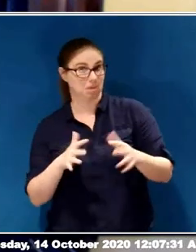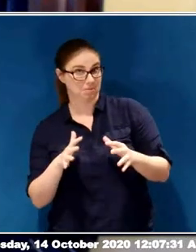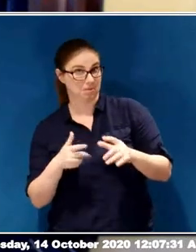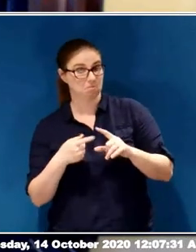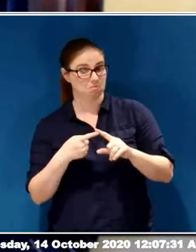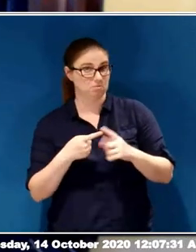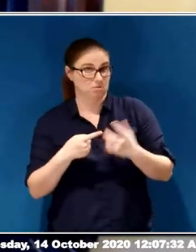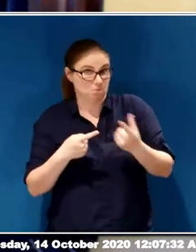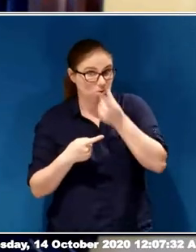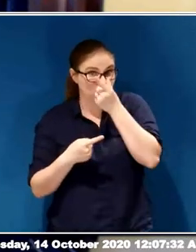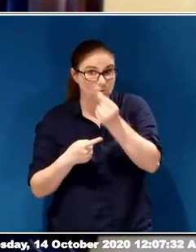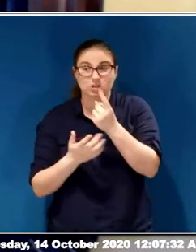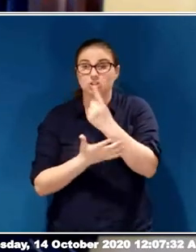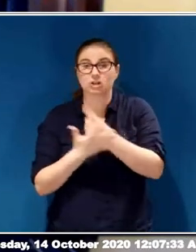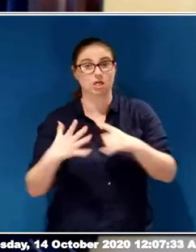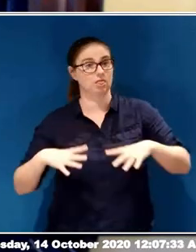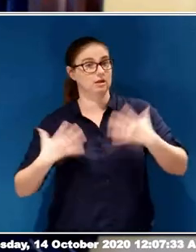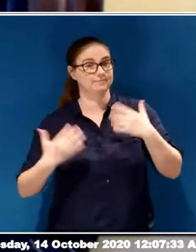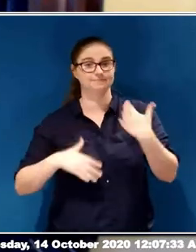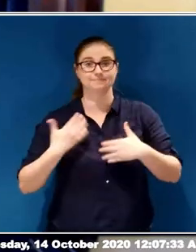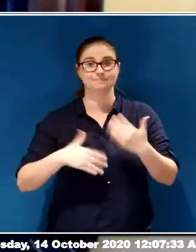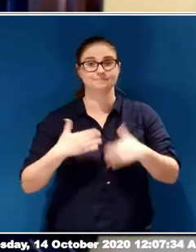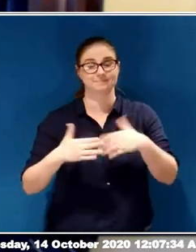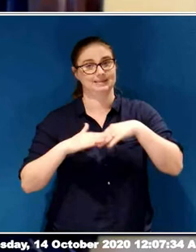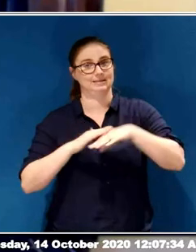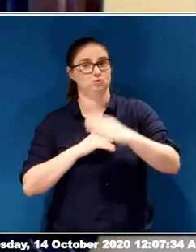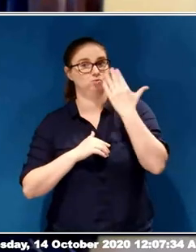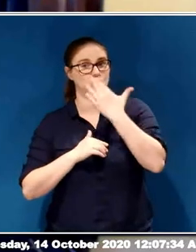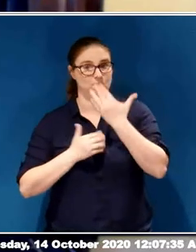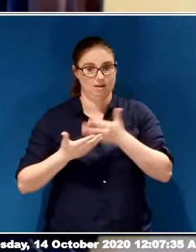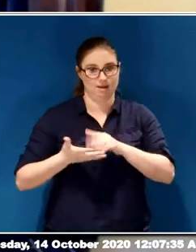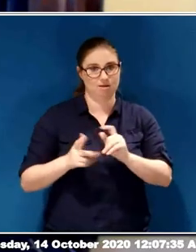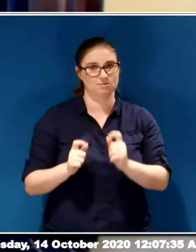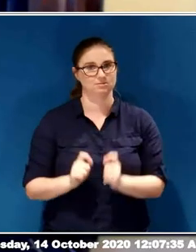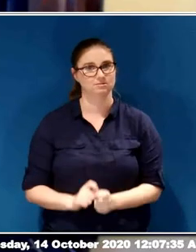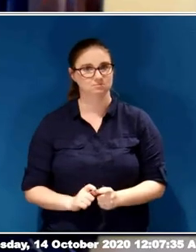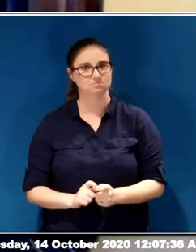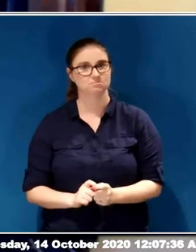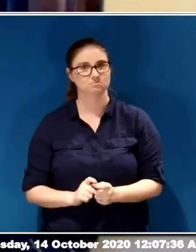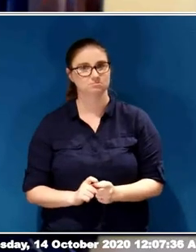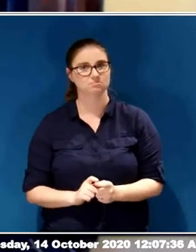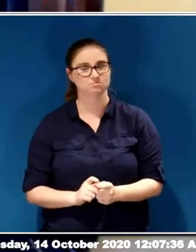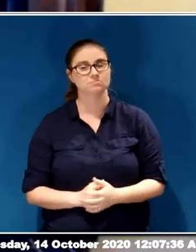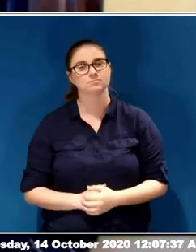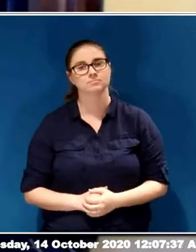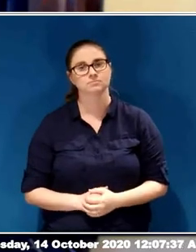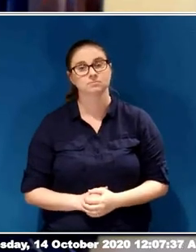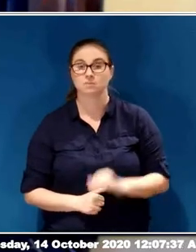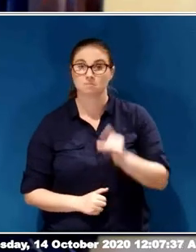So it might be something done proactively to prevent the need for further intervention.